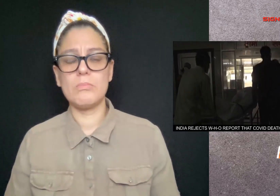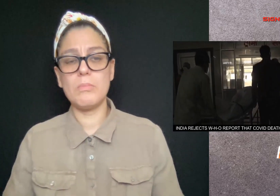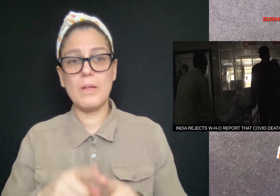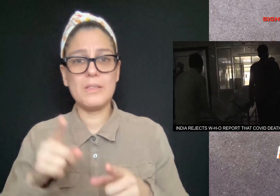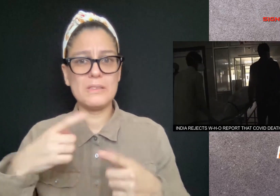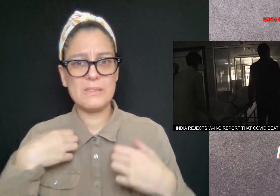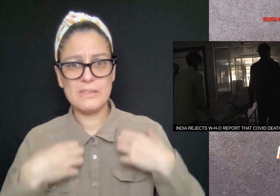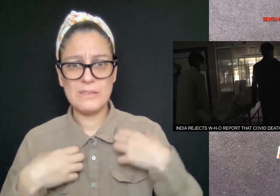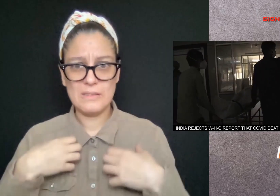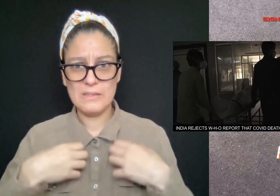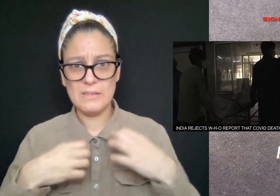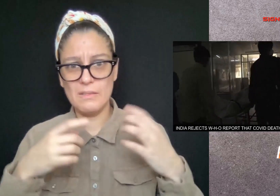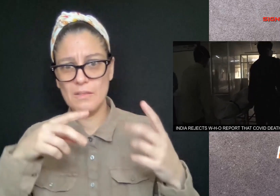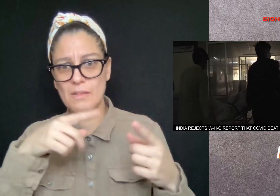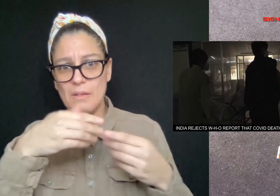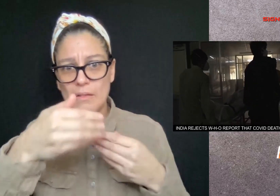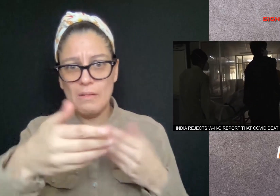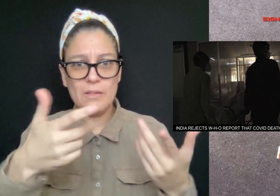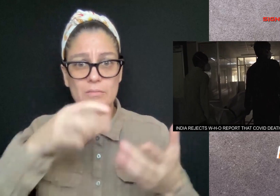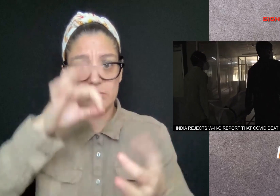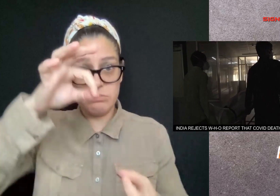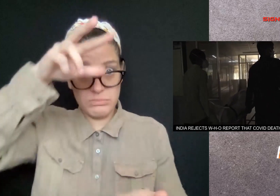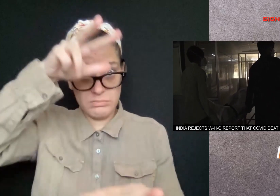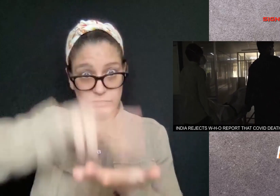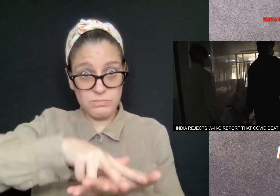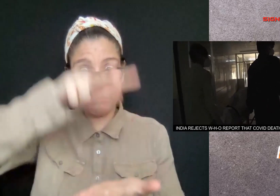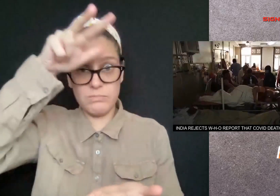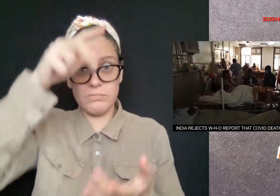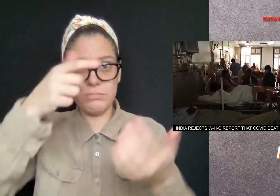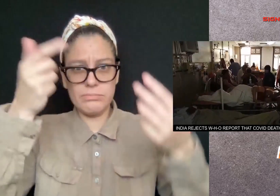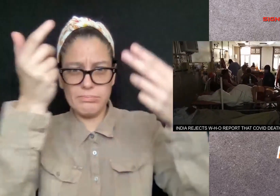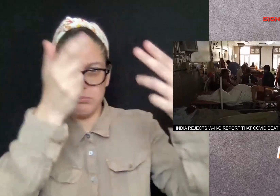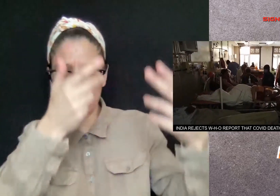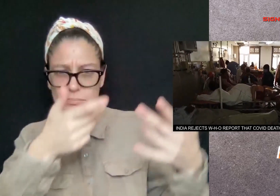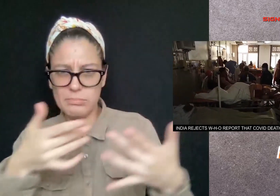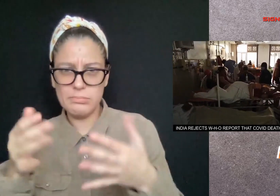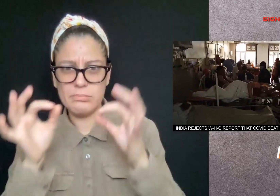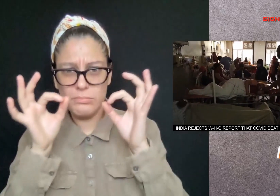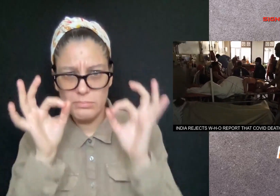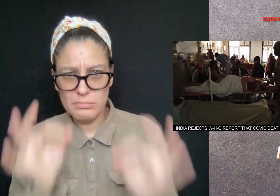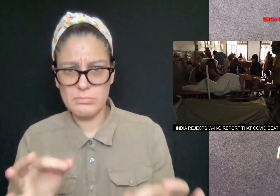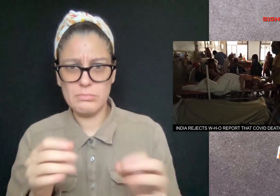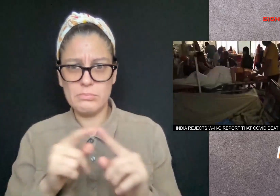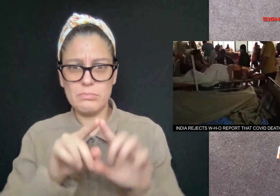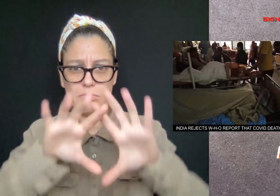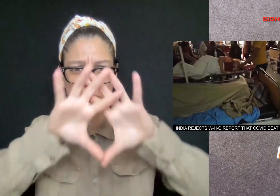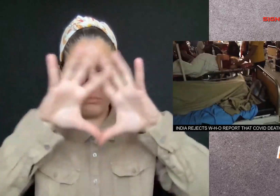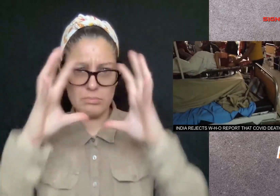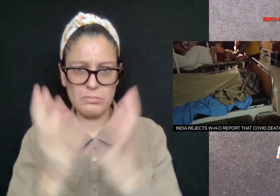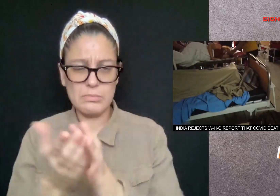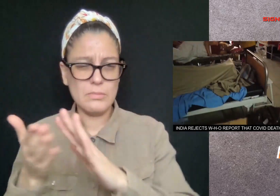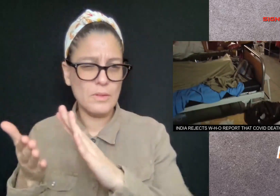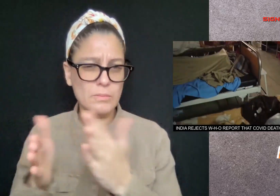India rejected WHO statistics and concerns about validity of mathematics